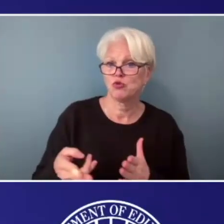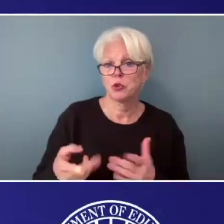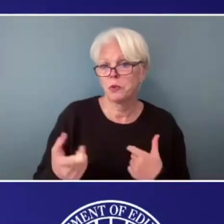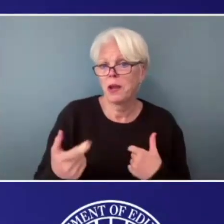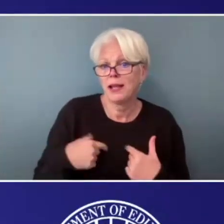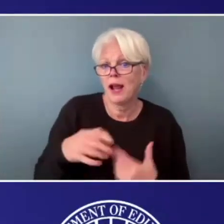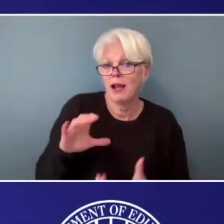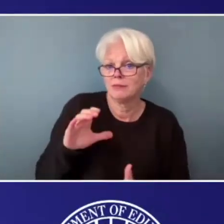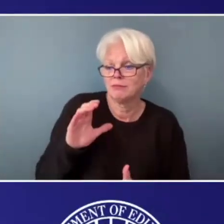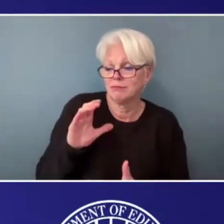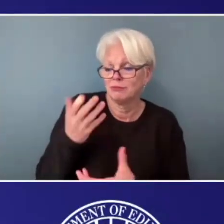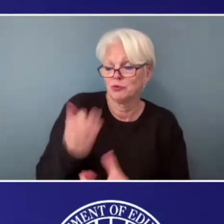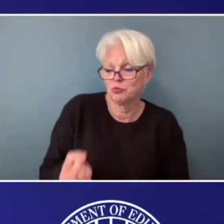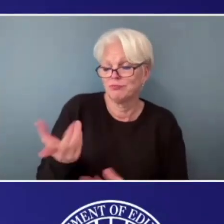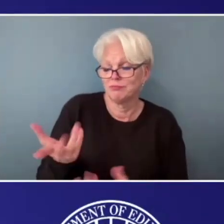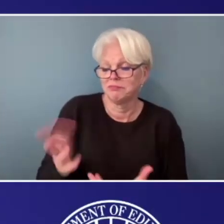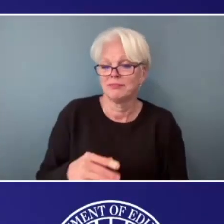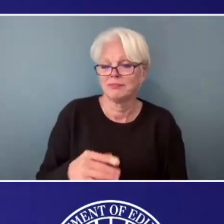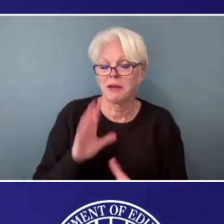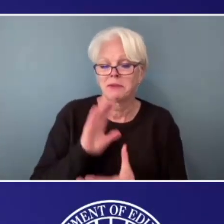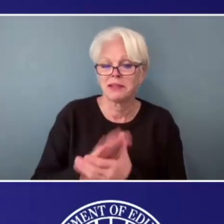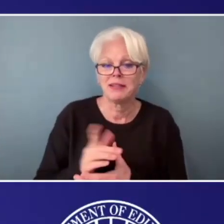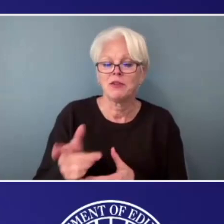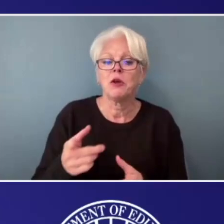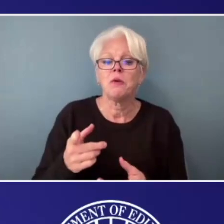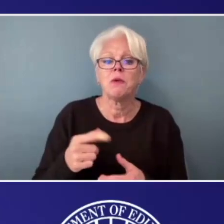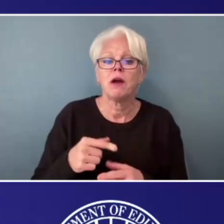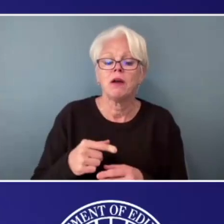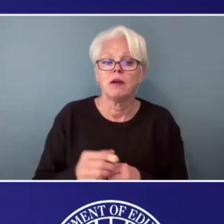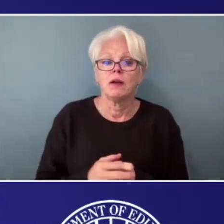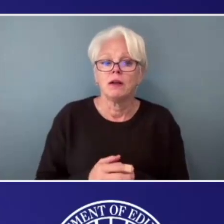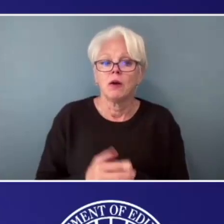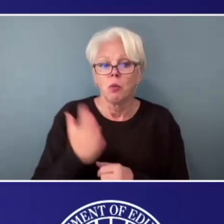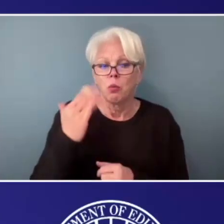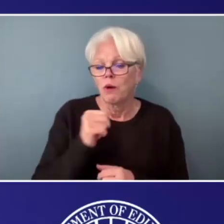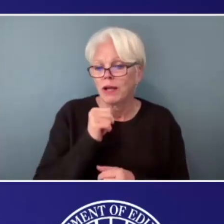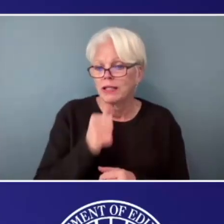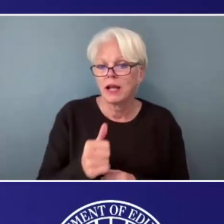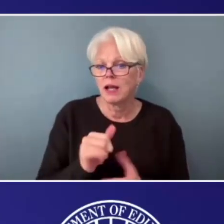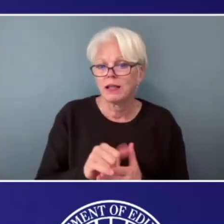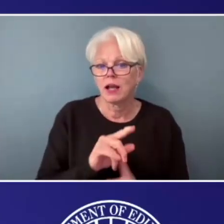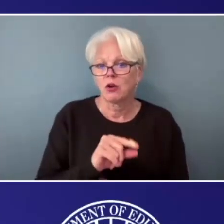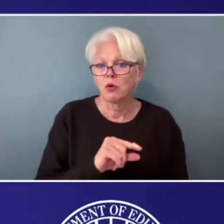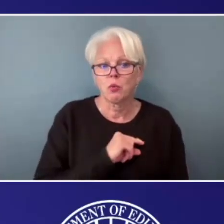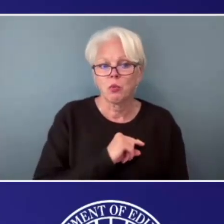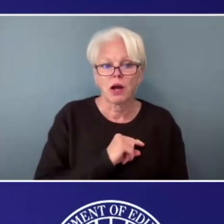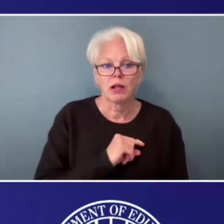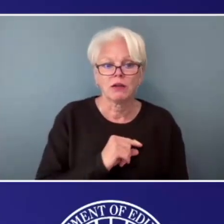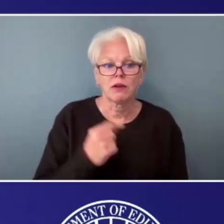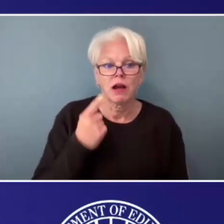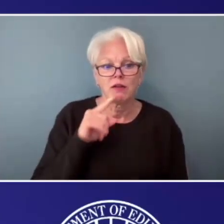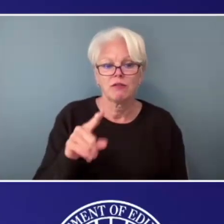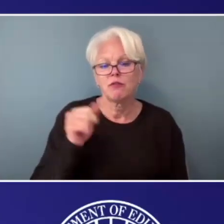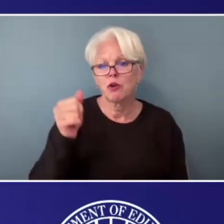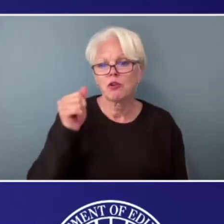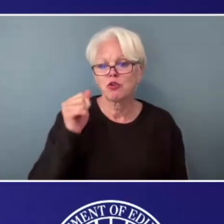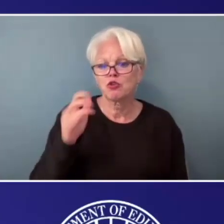it, then why wouldn't it qualify for the grandfather clause or legacy program?